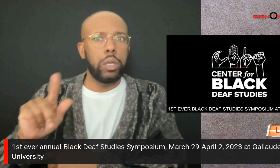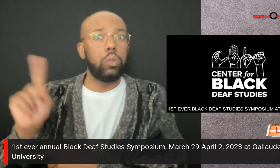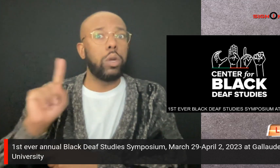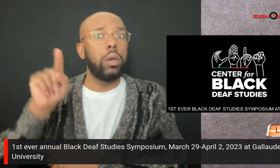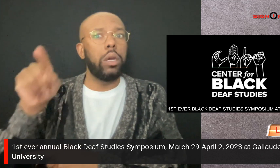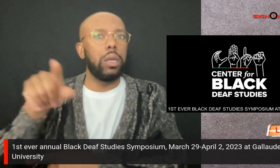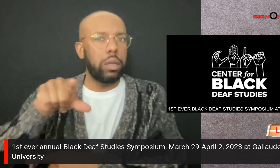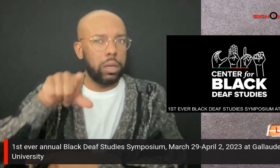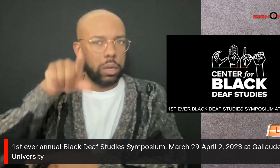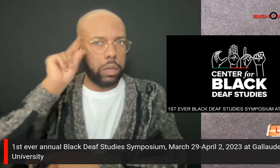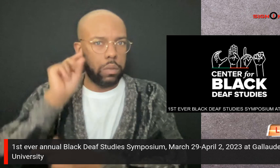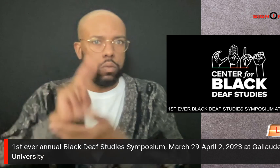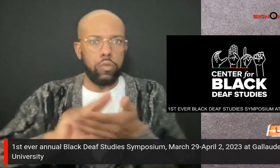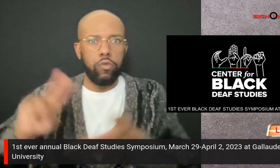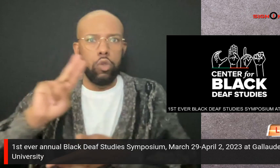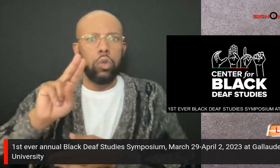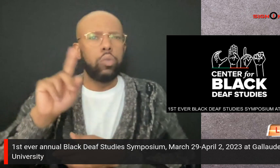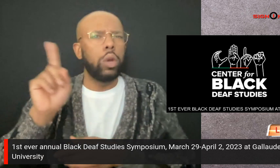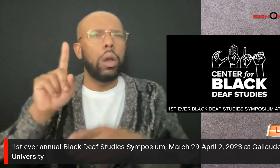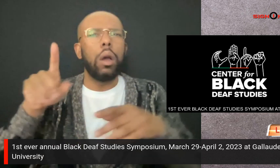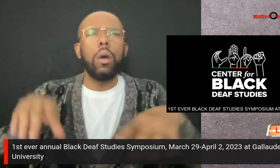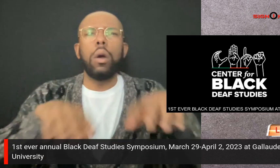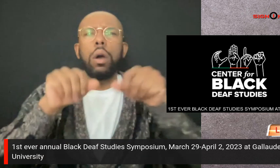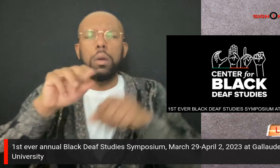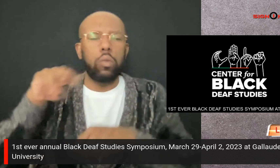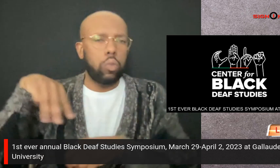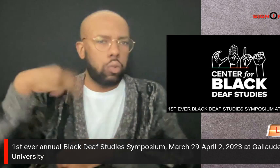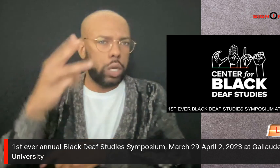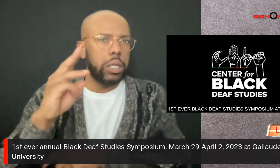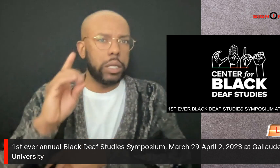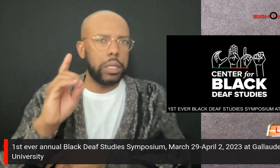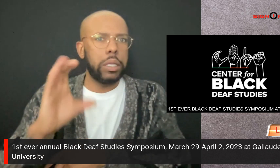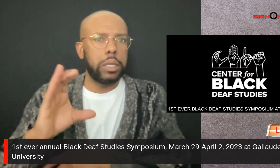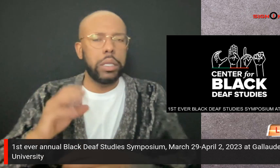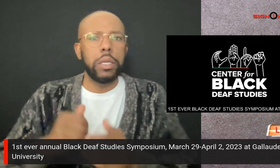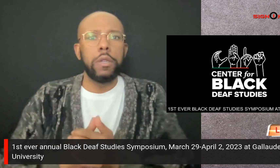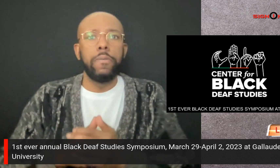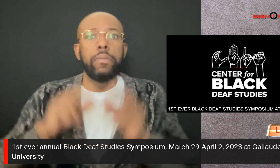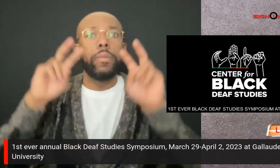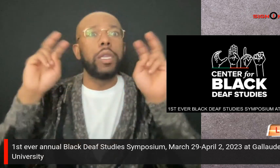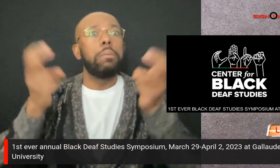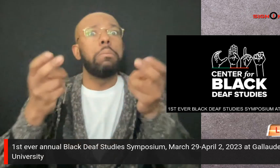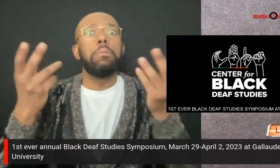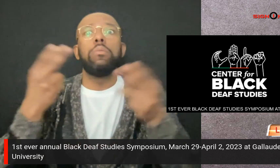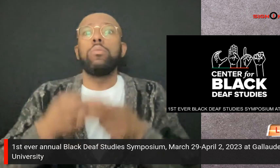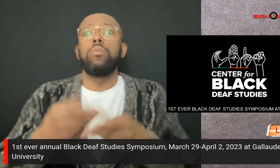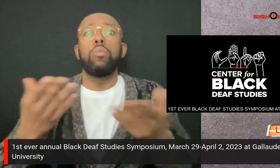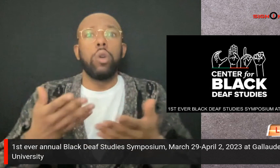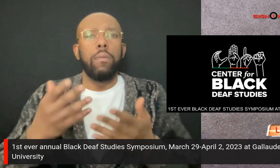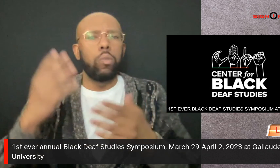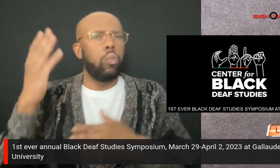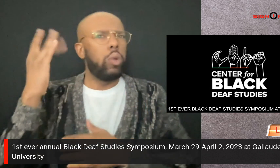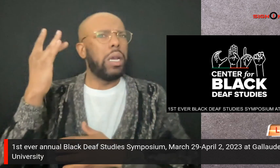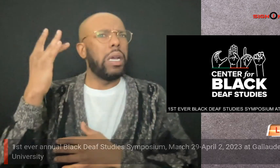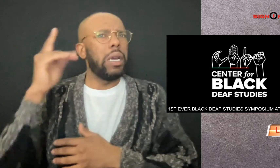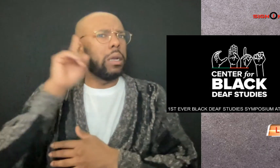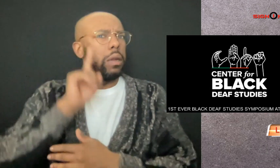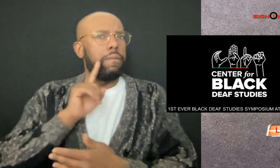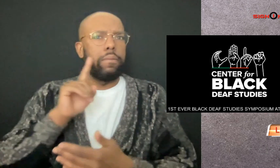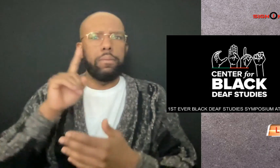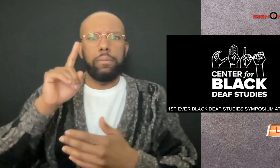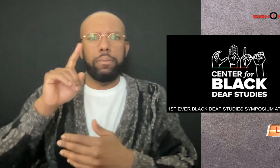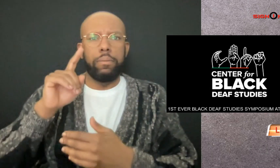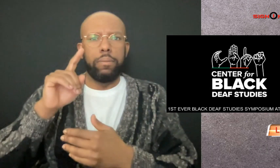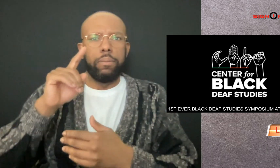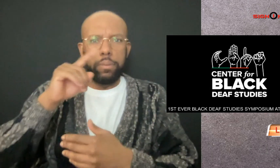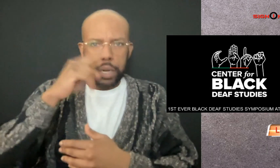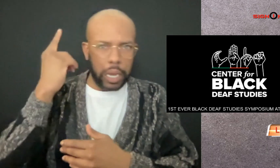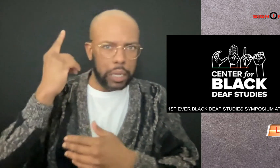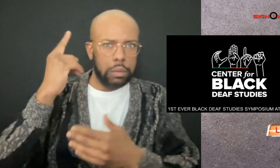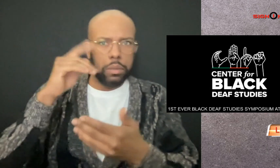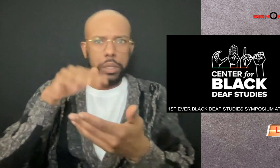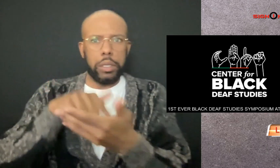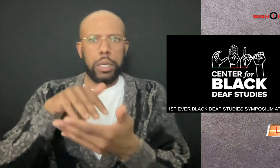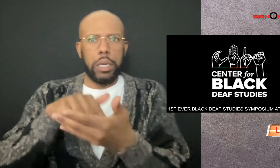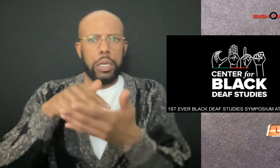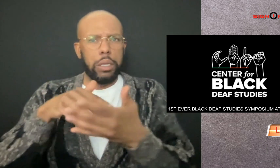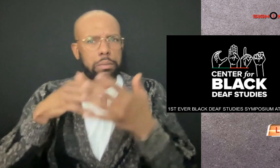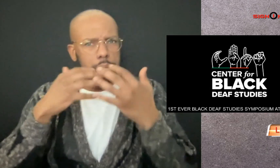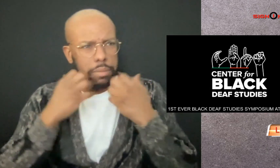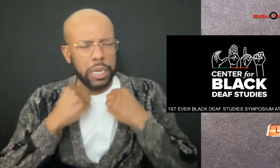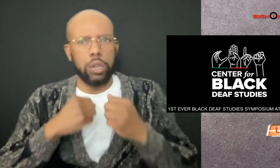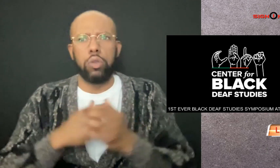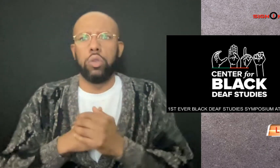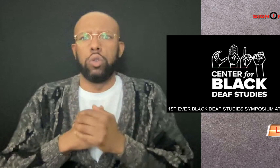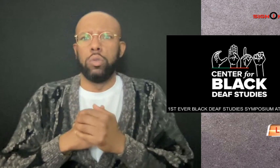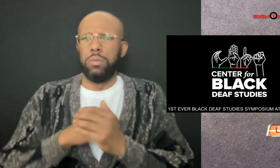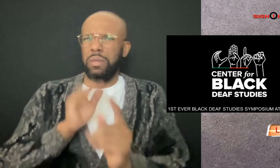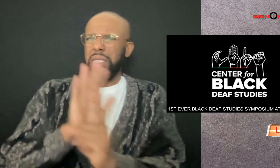at Gallaudet University in Washington DC the theme is why black deaf studies matter a defining moment